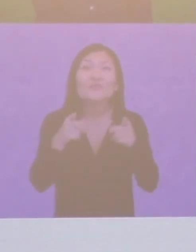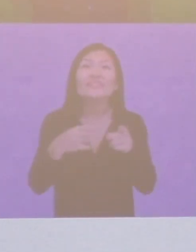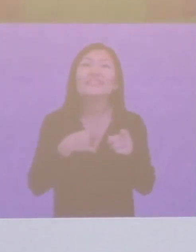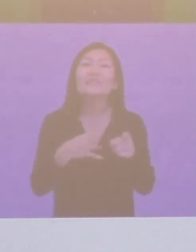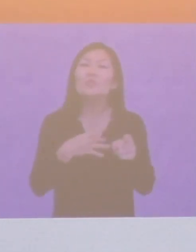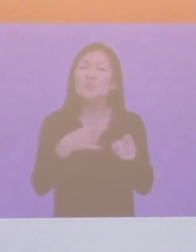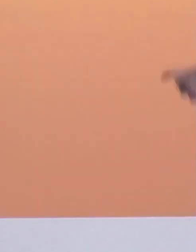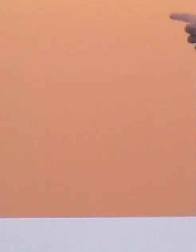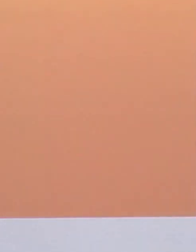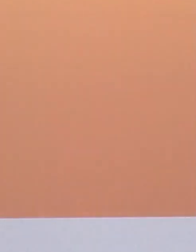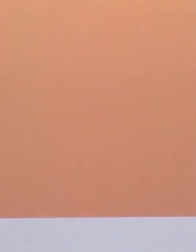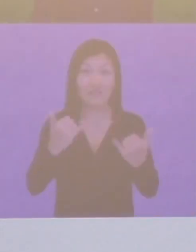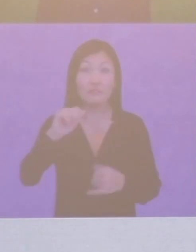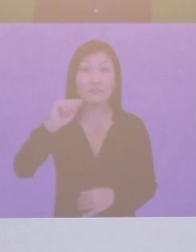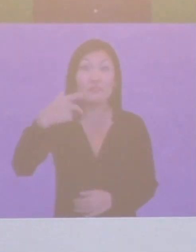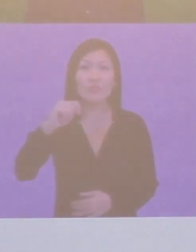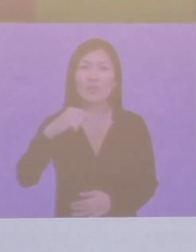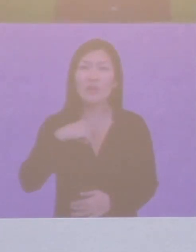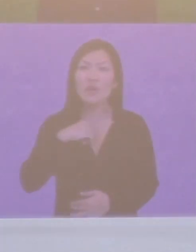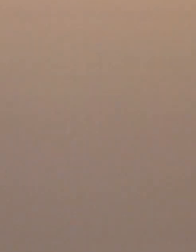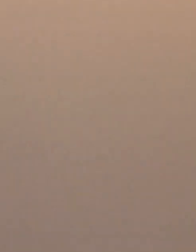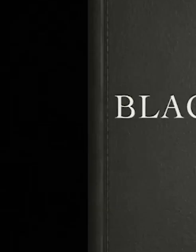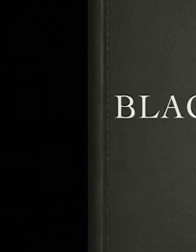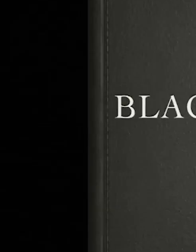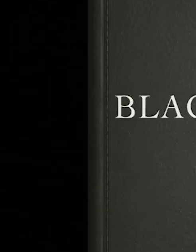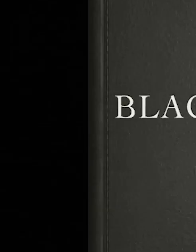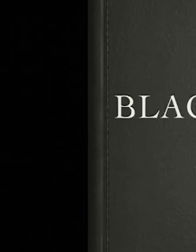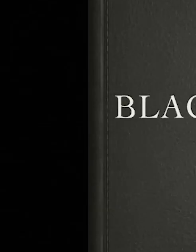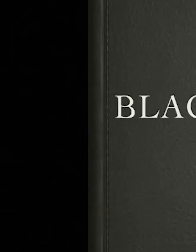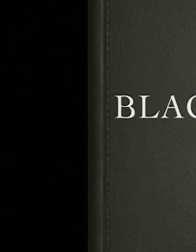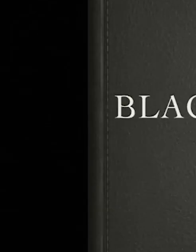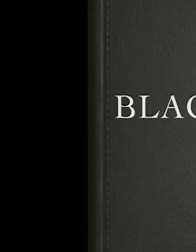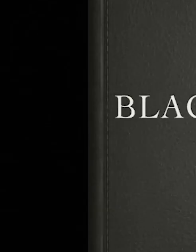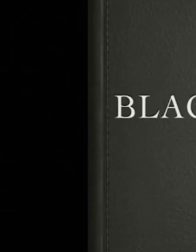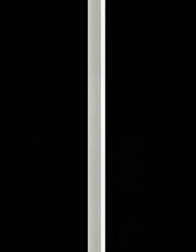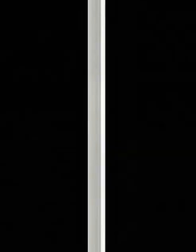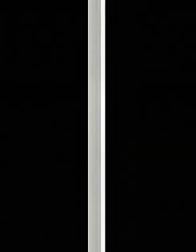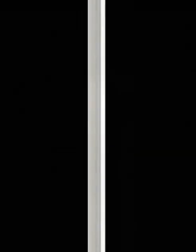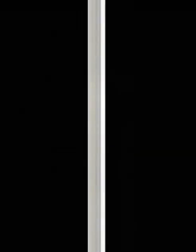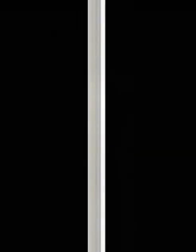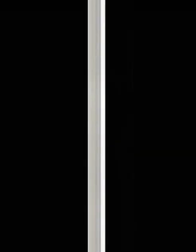And they've gotten a really good diverse representation that they've documented.